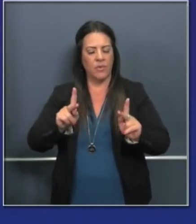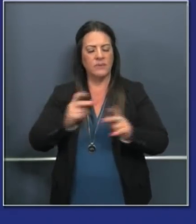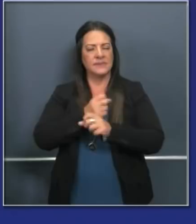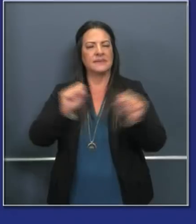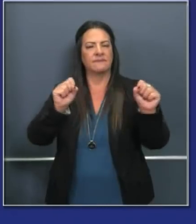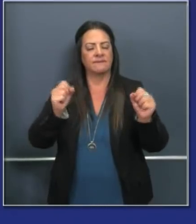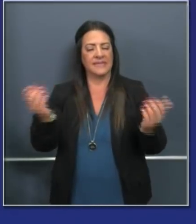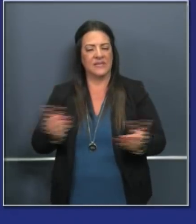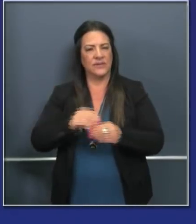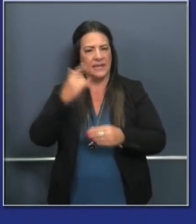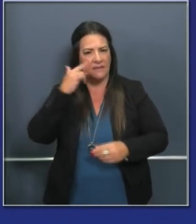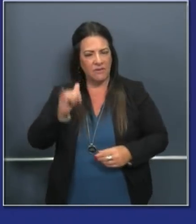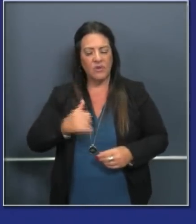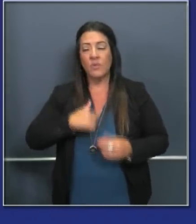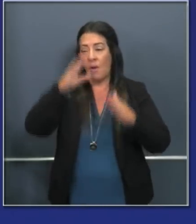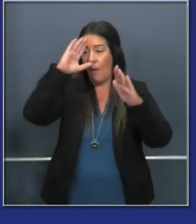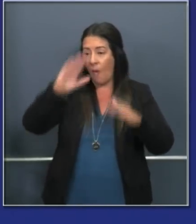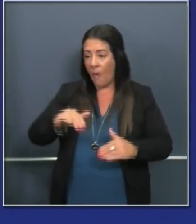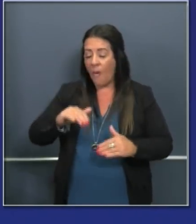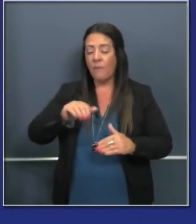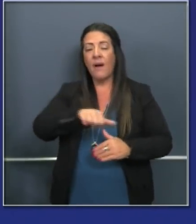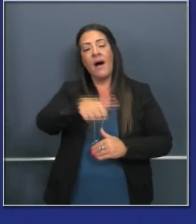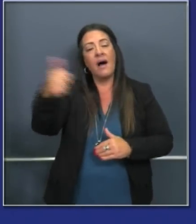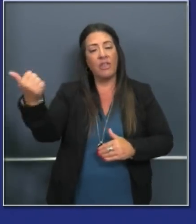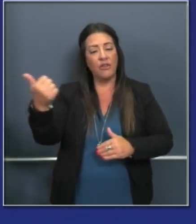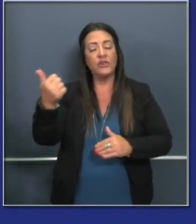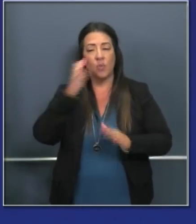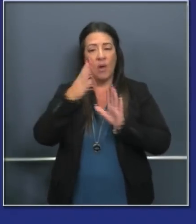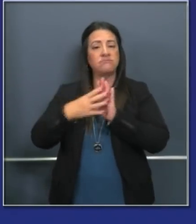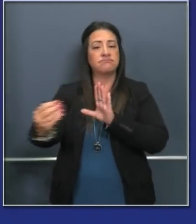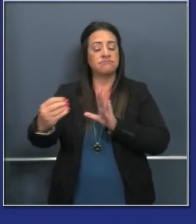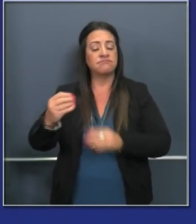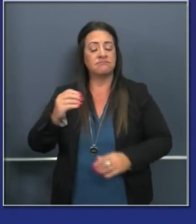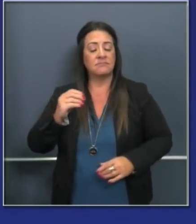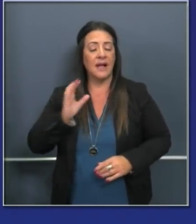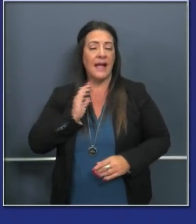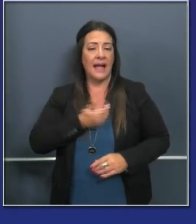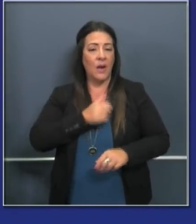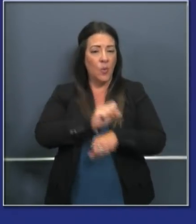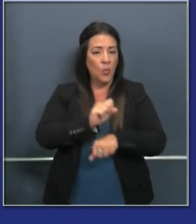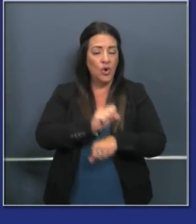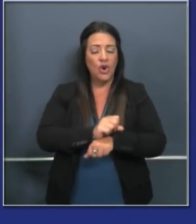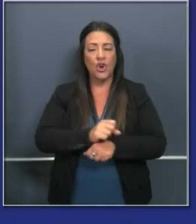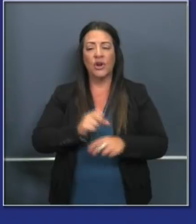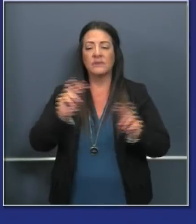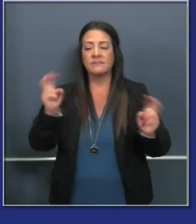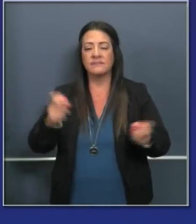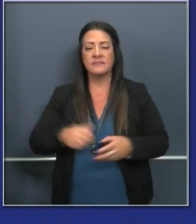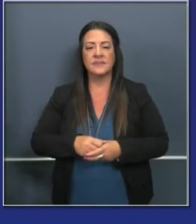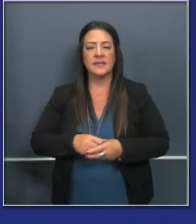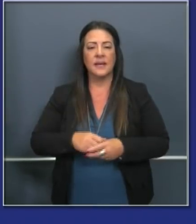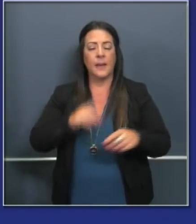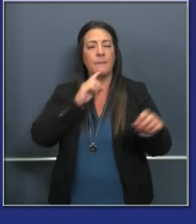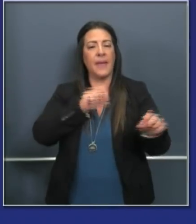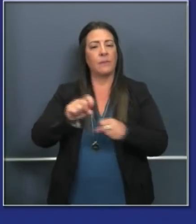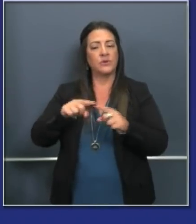HELP INFORM OUR EFFORTS. TO IN ADVANCE THE CAUSE AGAIN OF PUBLIC HEALTH AND PUBLIC SAFETY IN THIS STATE WE HOPE